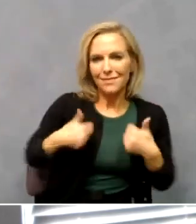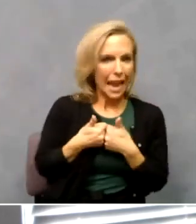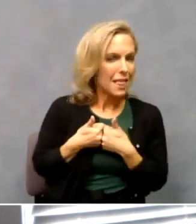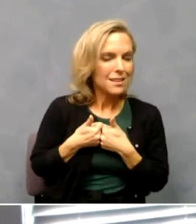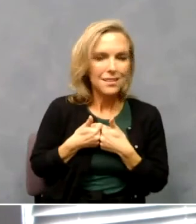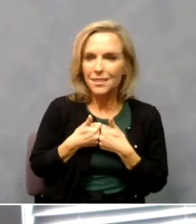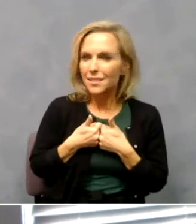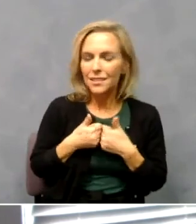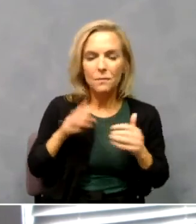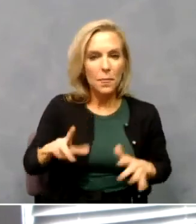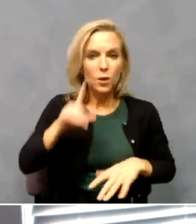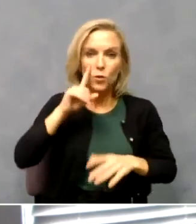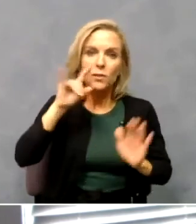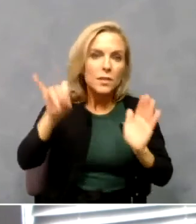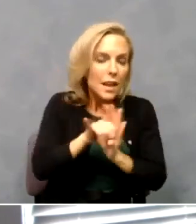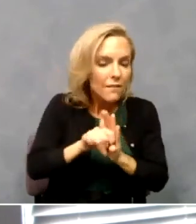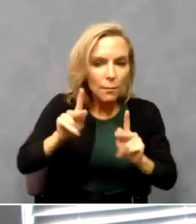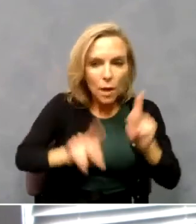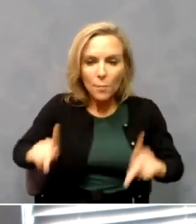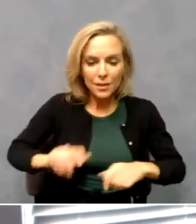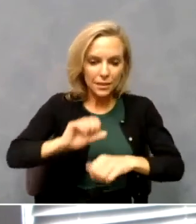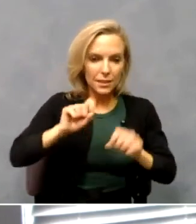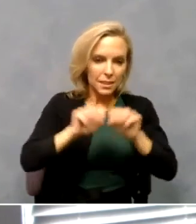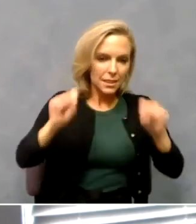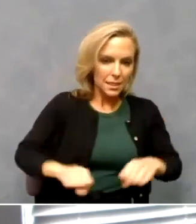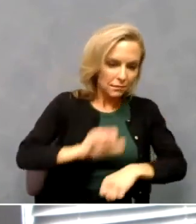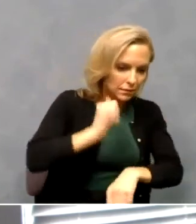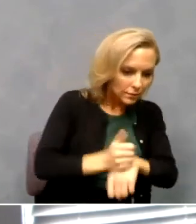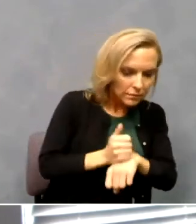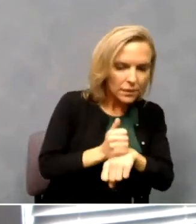populations, messaging and communicating their all the challenges